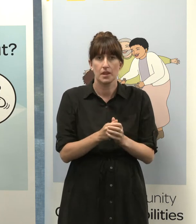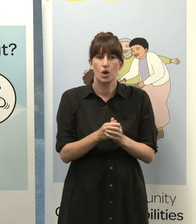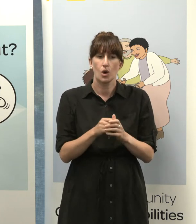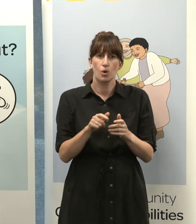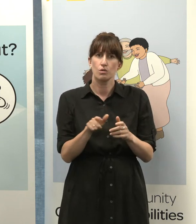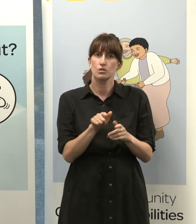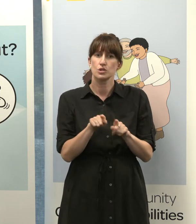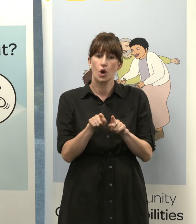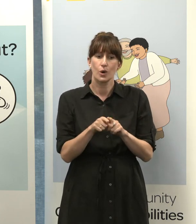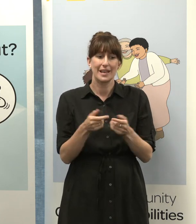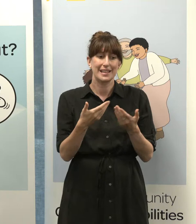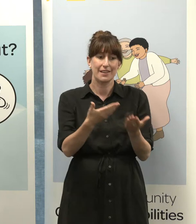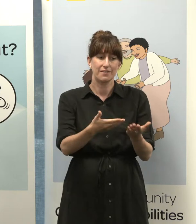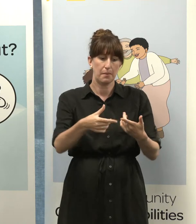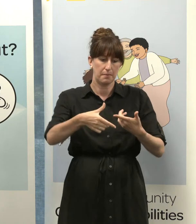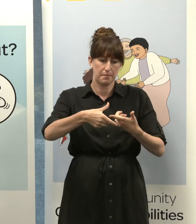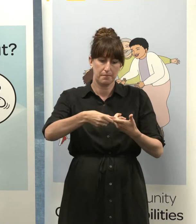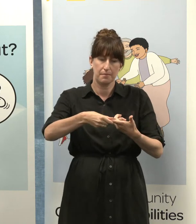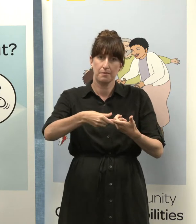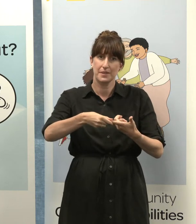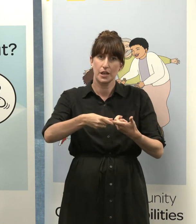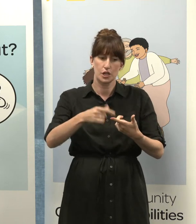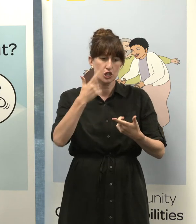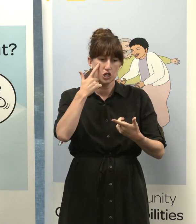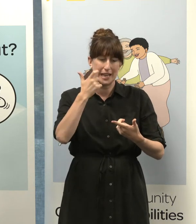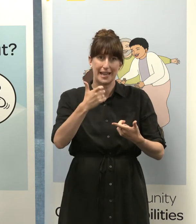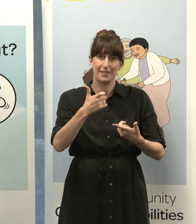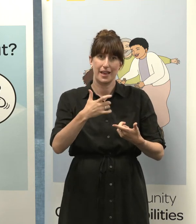as soon as possible that they